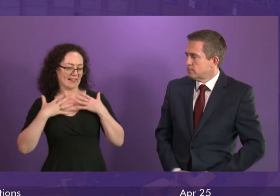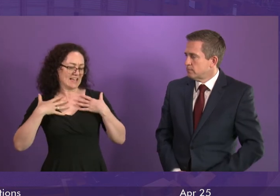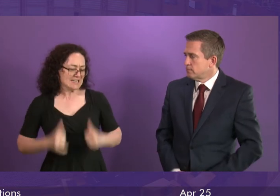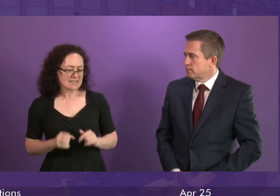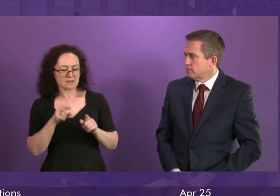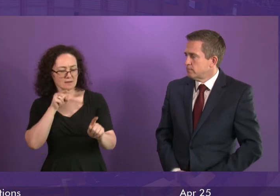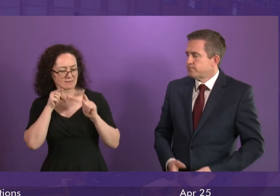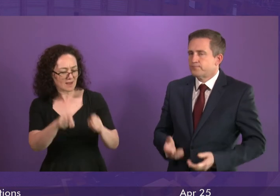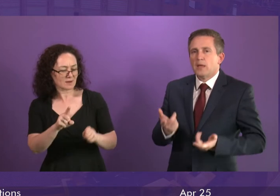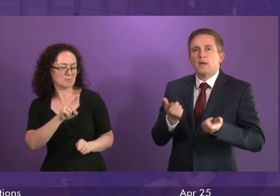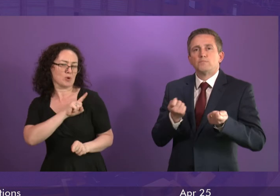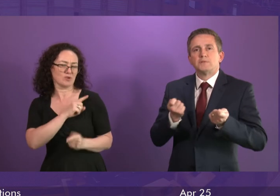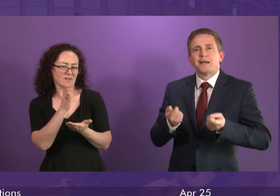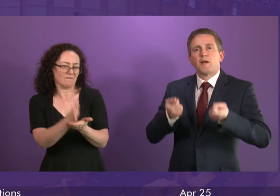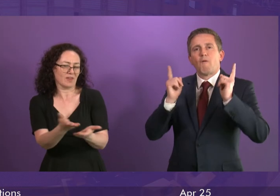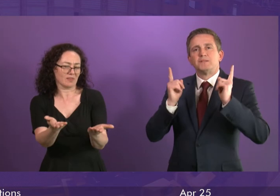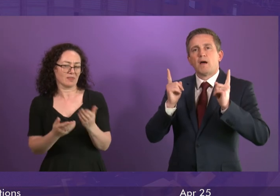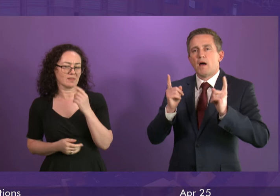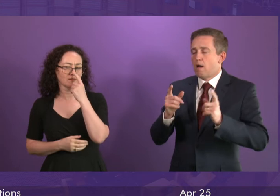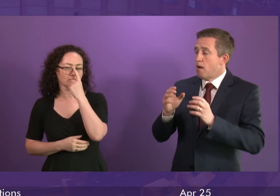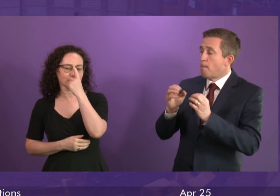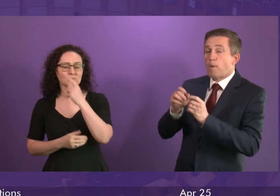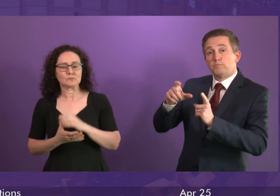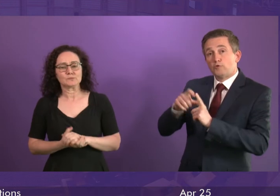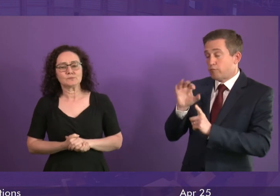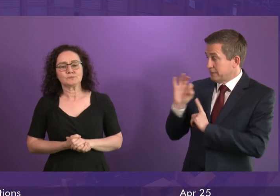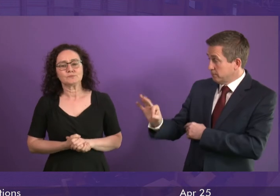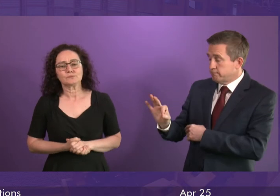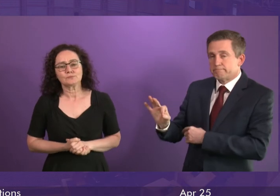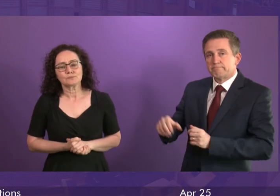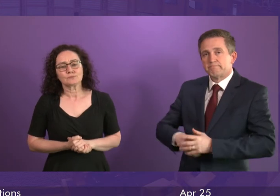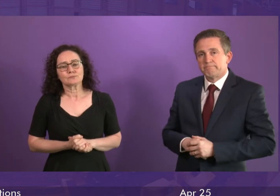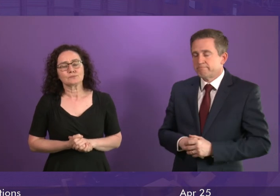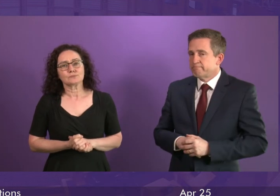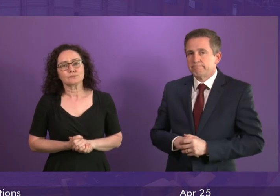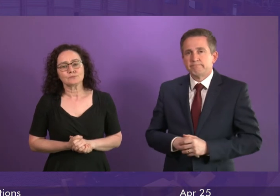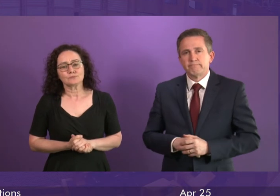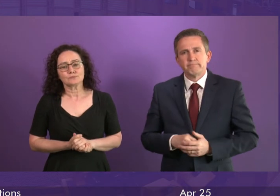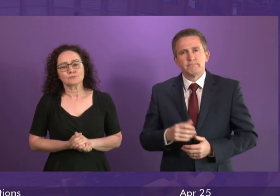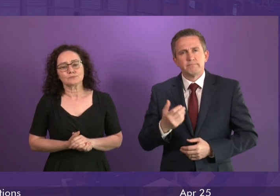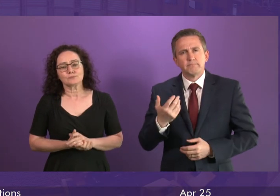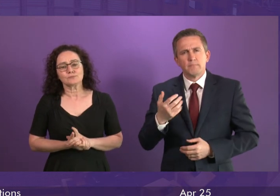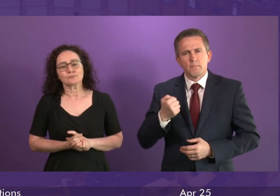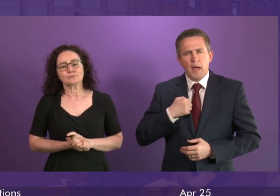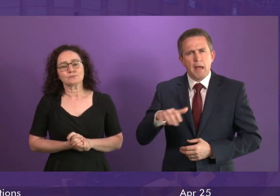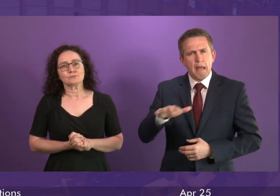be very clear on that point. Bob Doris (Glasgow Maryhill and Springburn) (SNP): I have a large Sri Lankan community in my